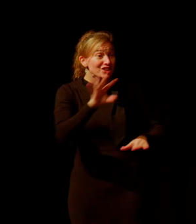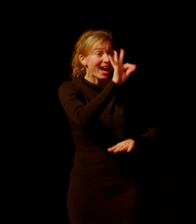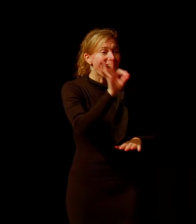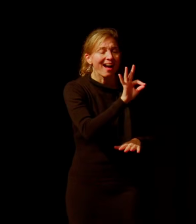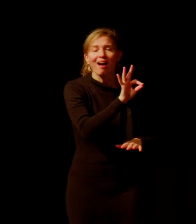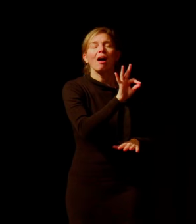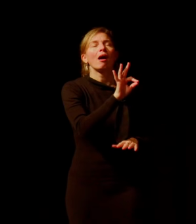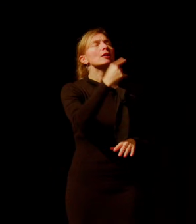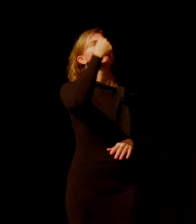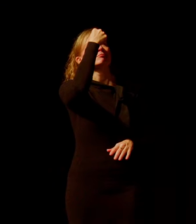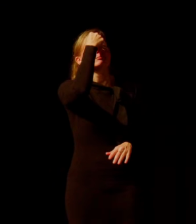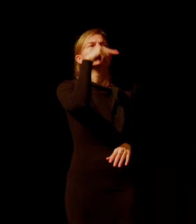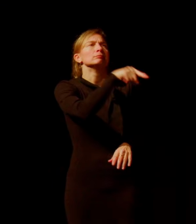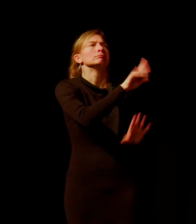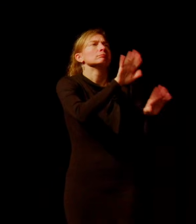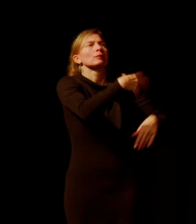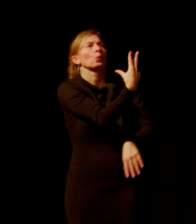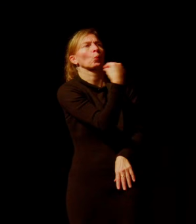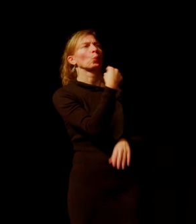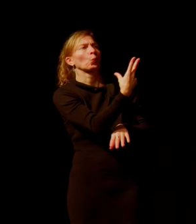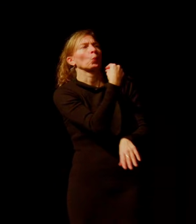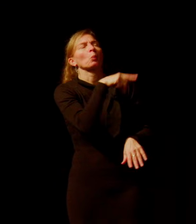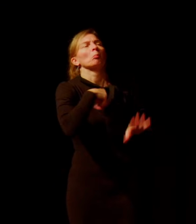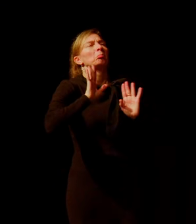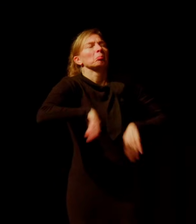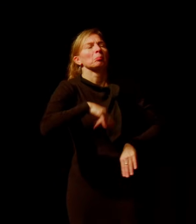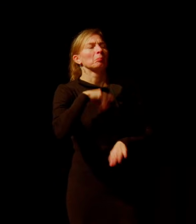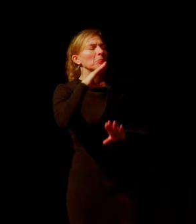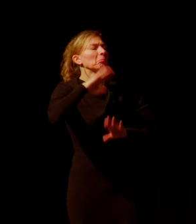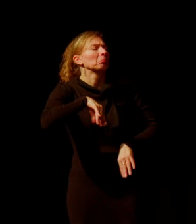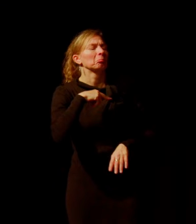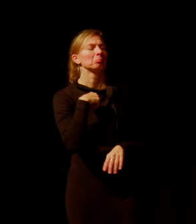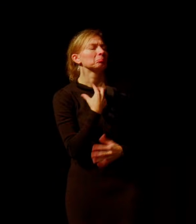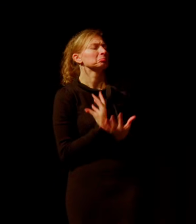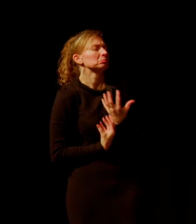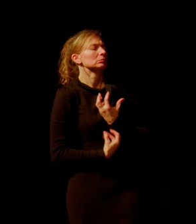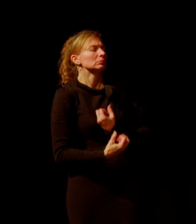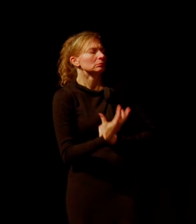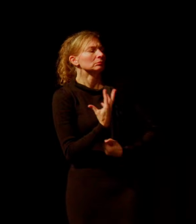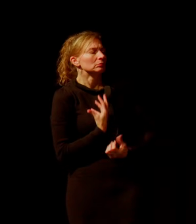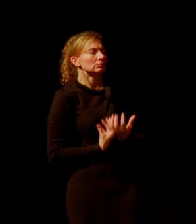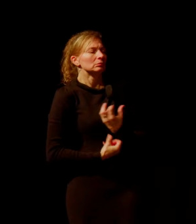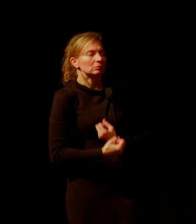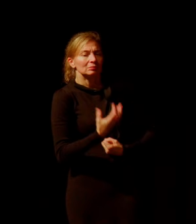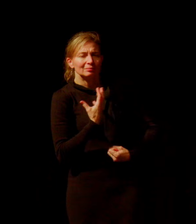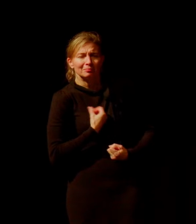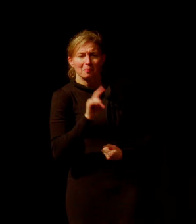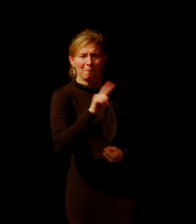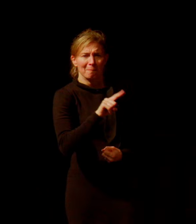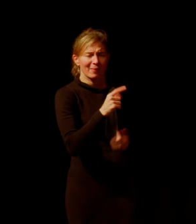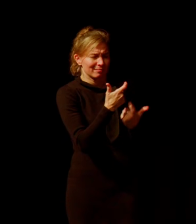By avoiding the ask, she has been silently reinforcing self-limiting beliefs everywhere else.